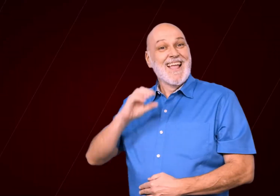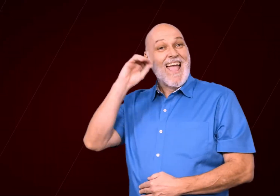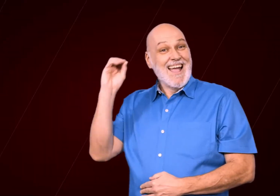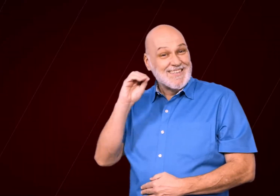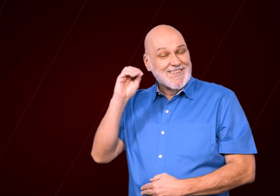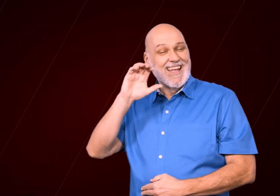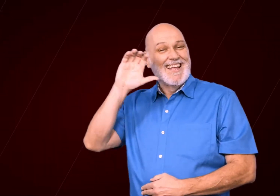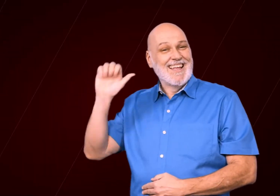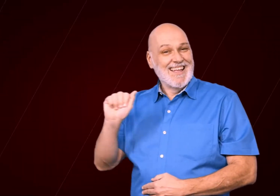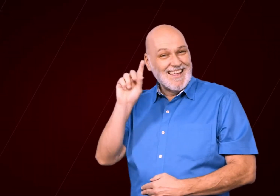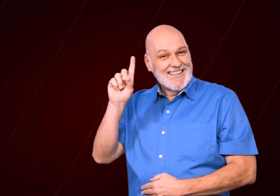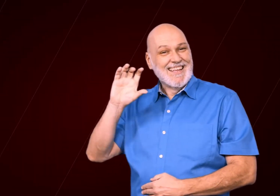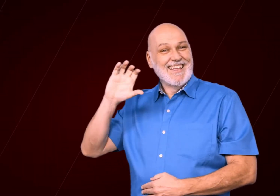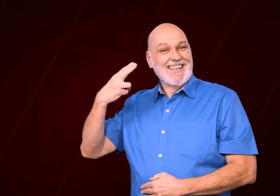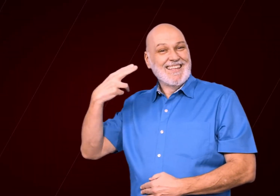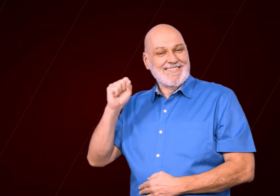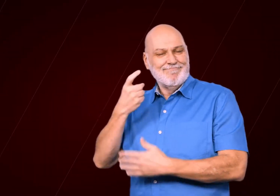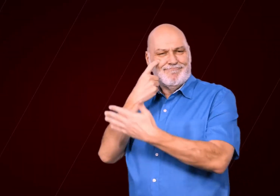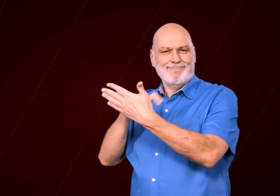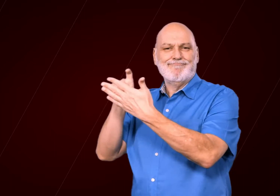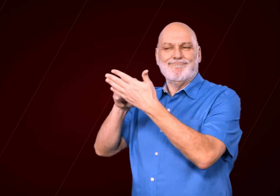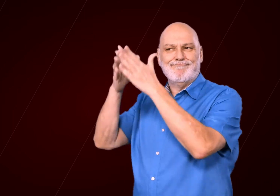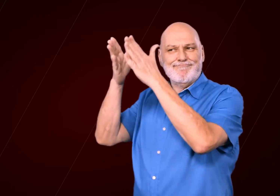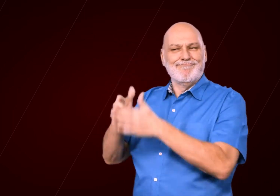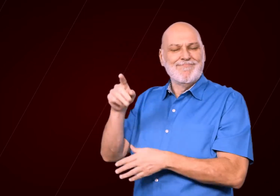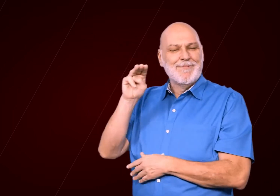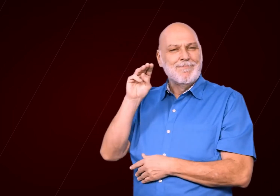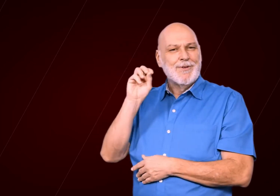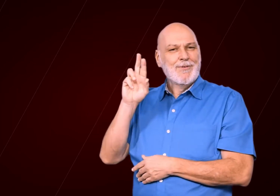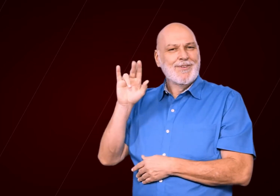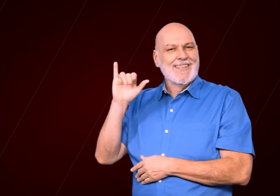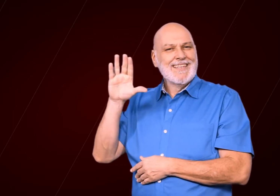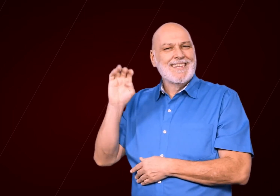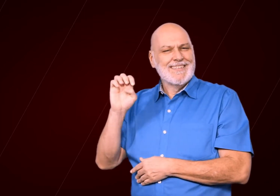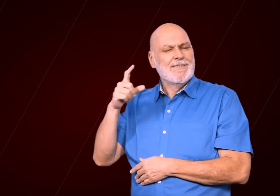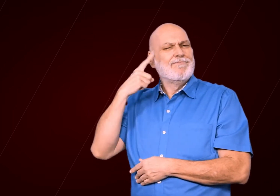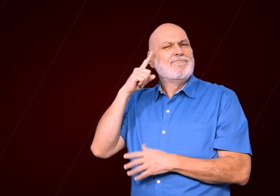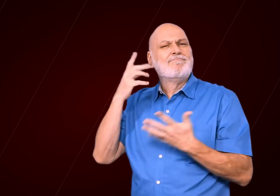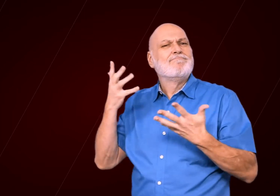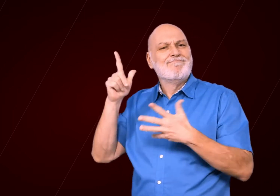[Anselmo]: Morrice credits OAD, CAD and CHS for starting